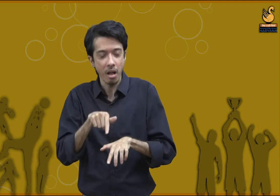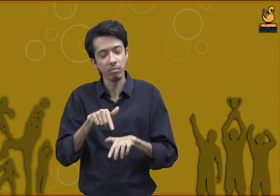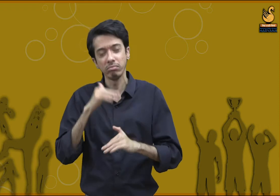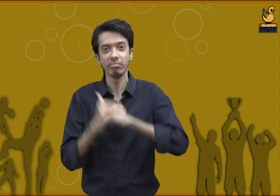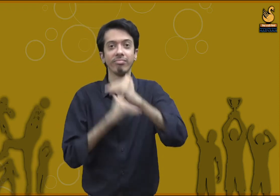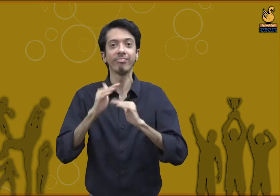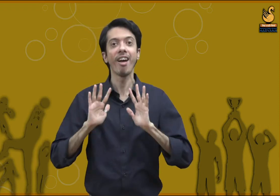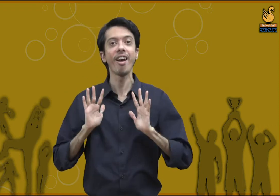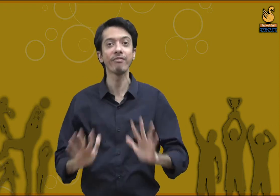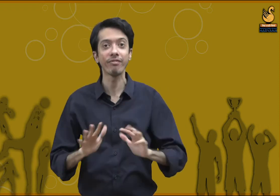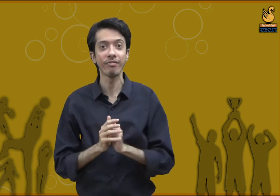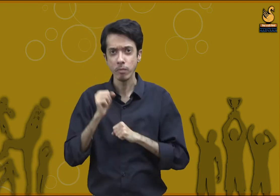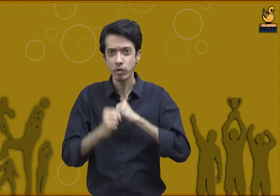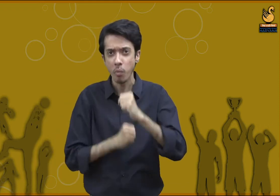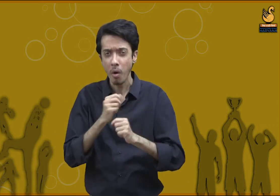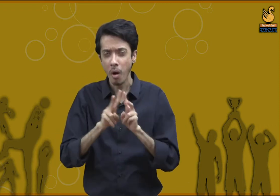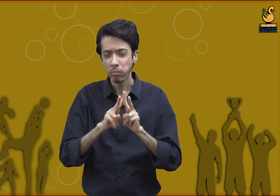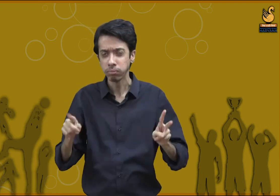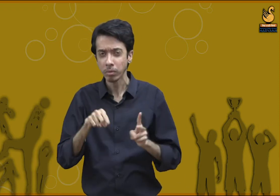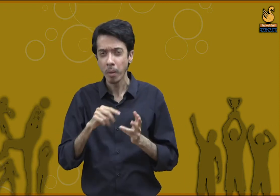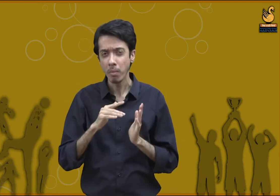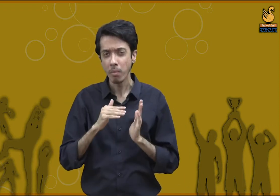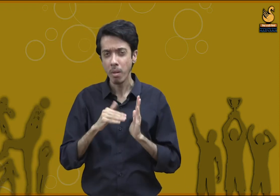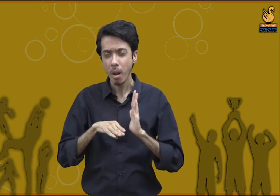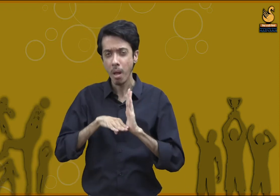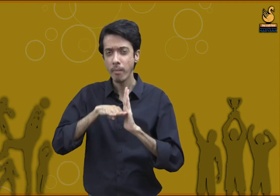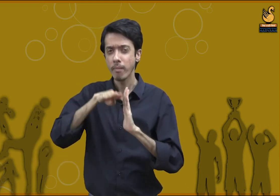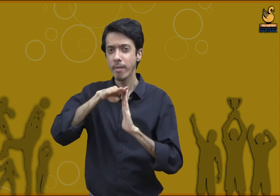If we have these skills then it will help us in our development.